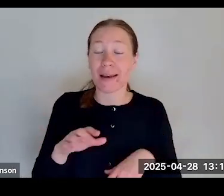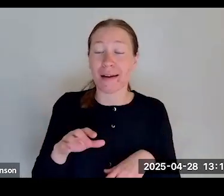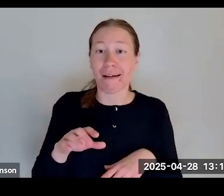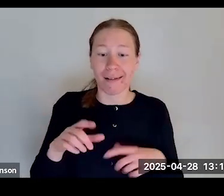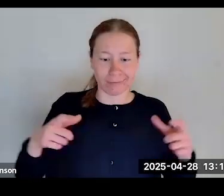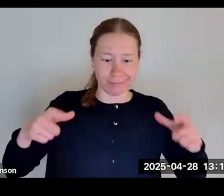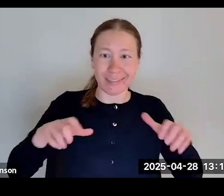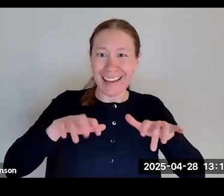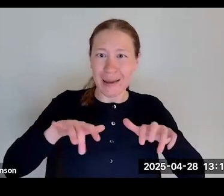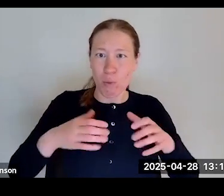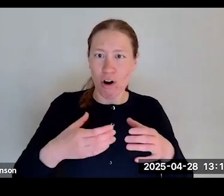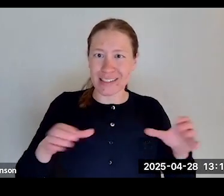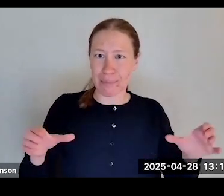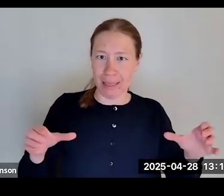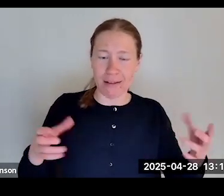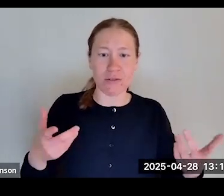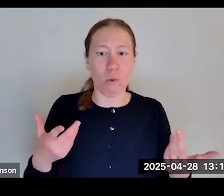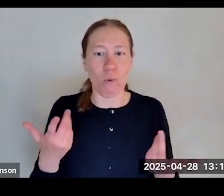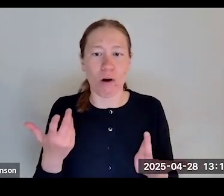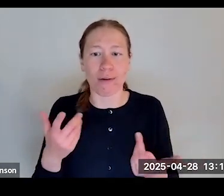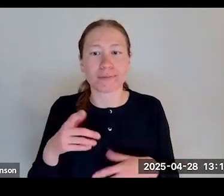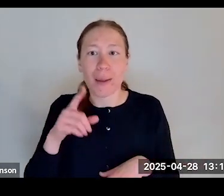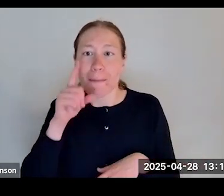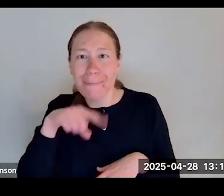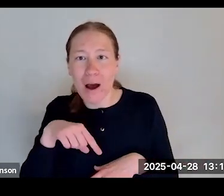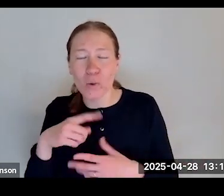a different kind of mouse, or having a wrist pad that's added to a keyboard.